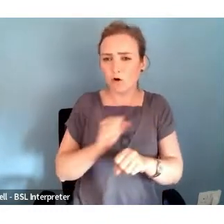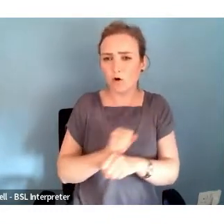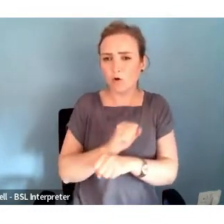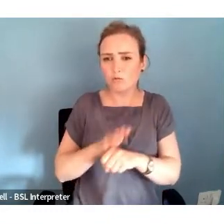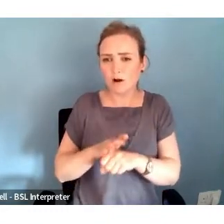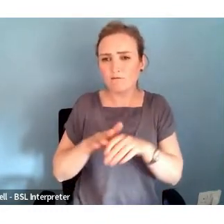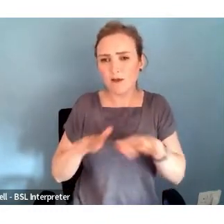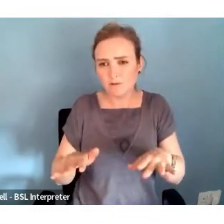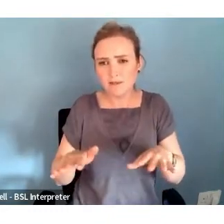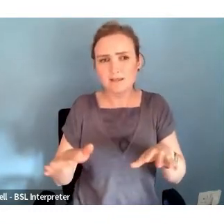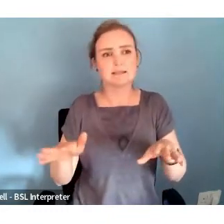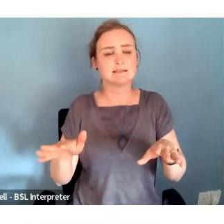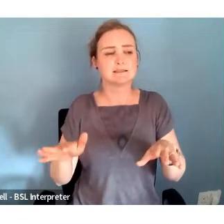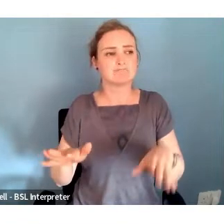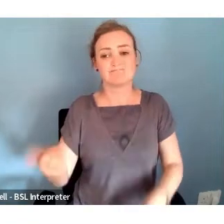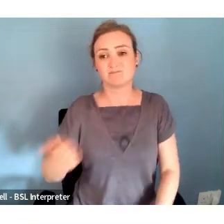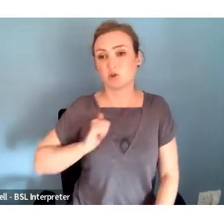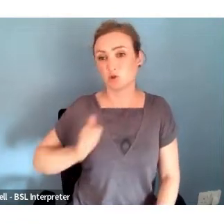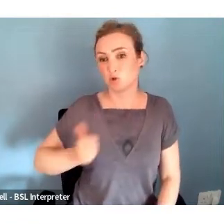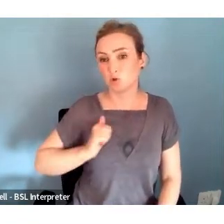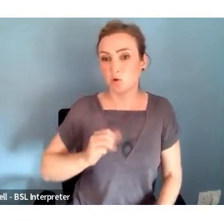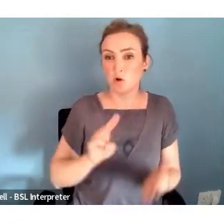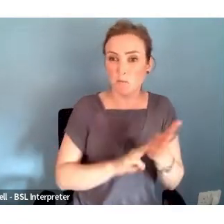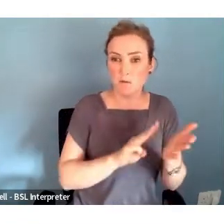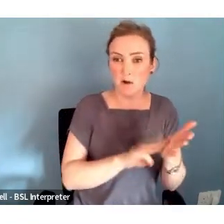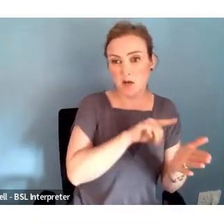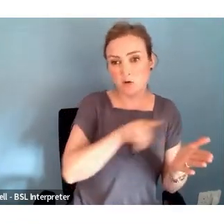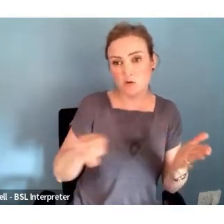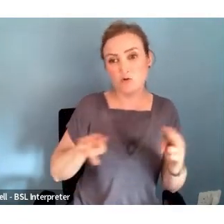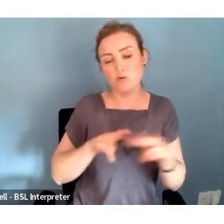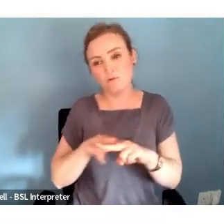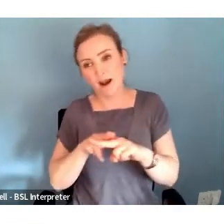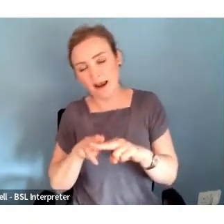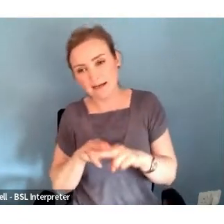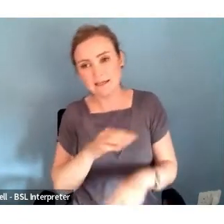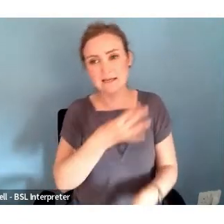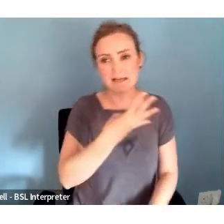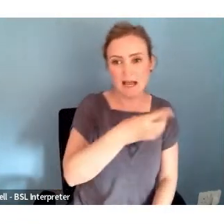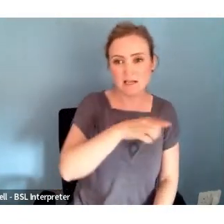full-time, nine to five in the office non- Friday 40 hours a week and that was it. I think we